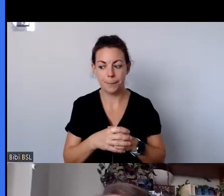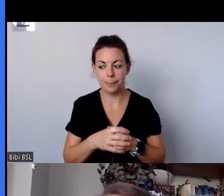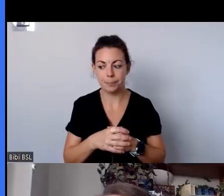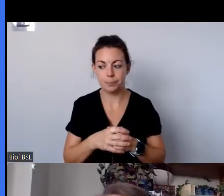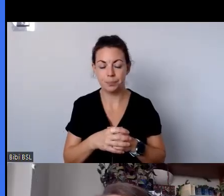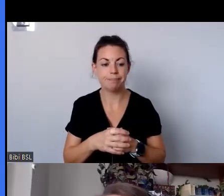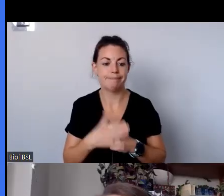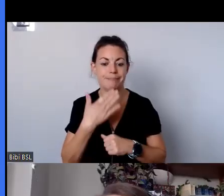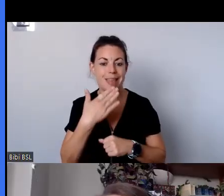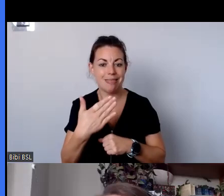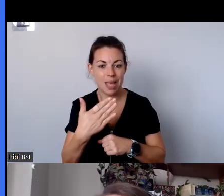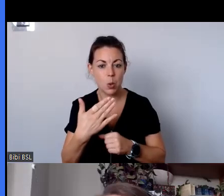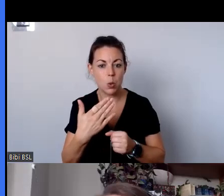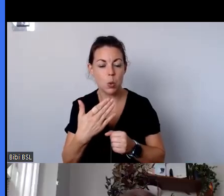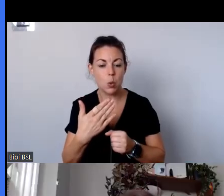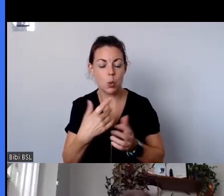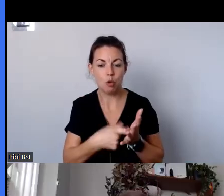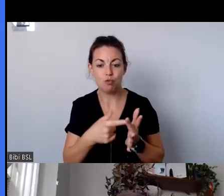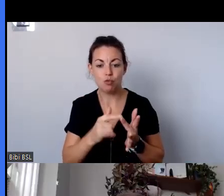Thanks, Rose. As Rose mentions,